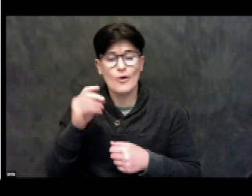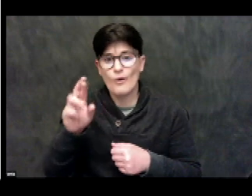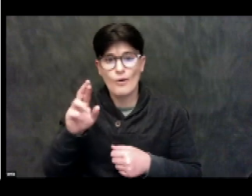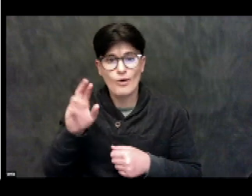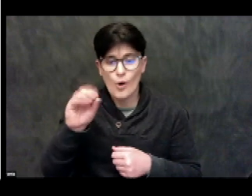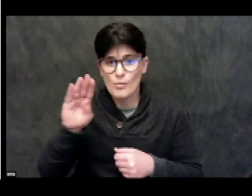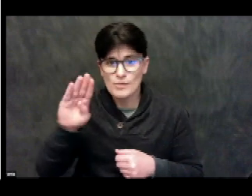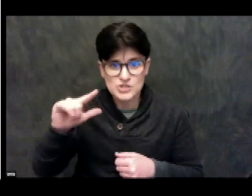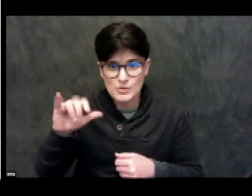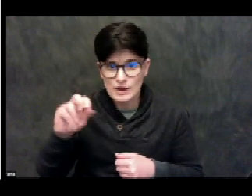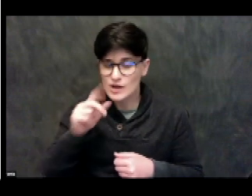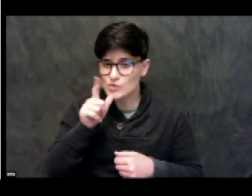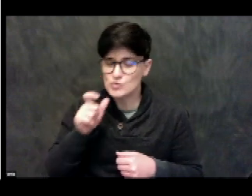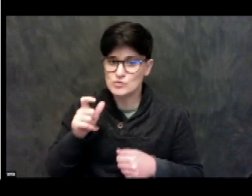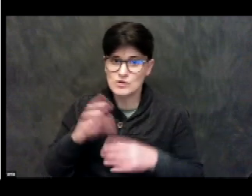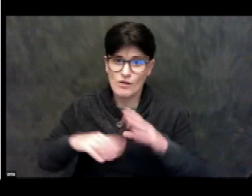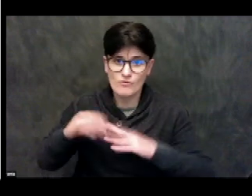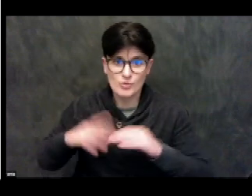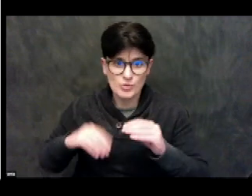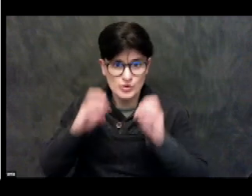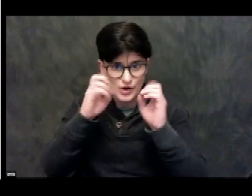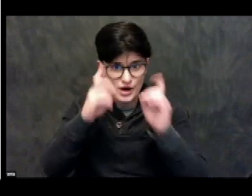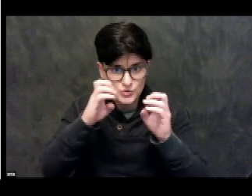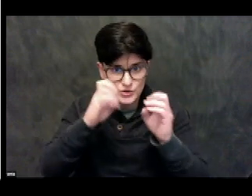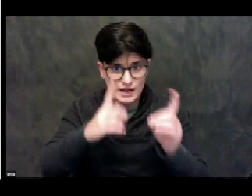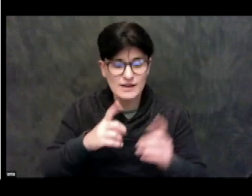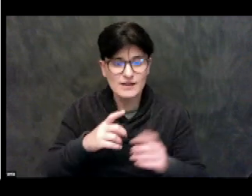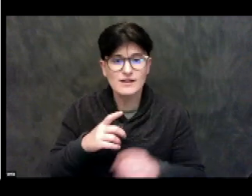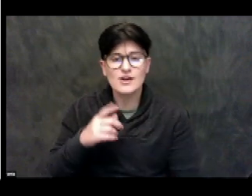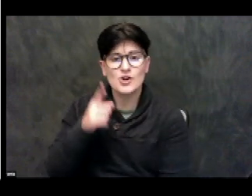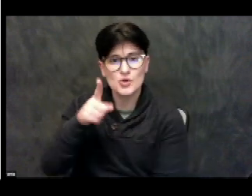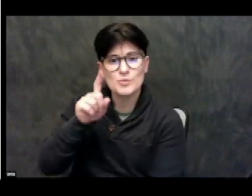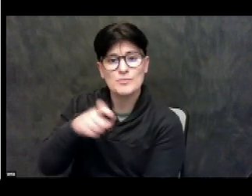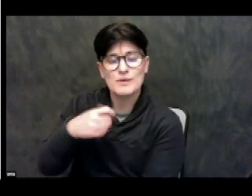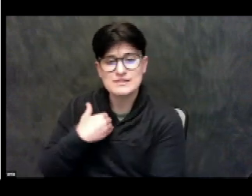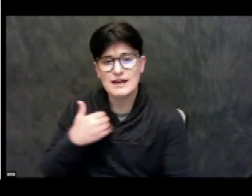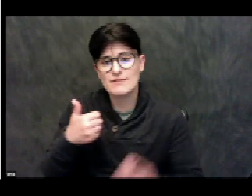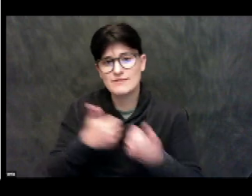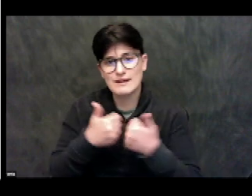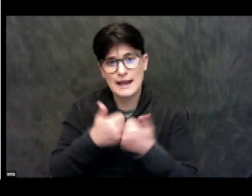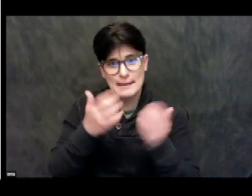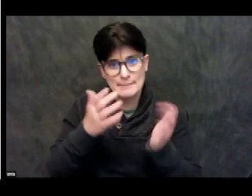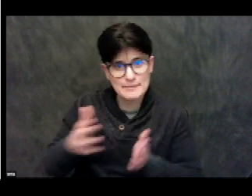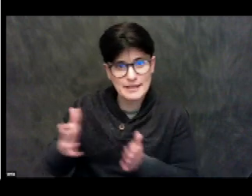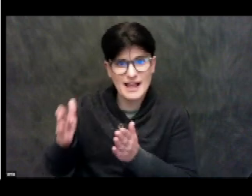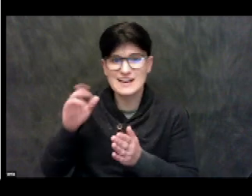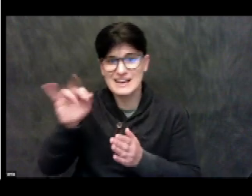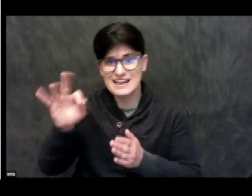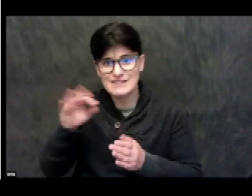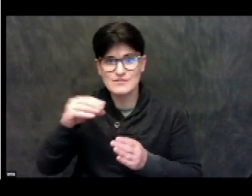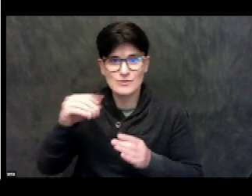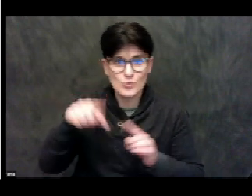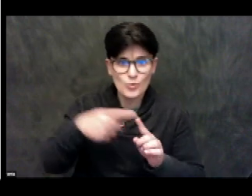again, a game plan of what happens if and when this were to occur in a safe way to treat the hypertension.